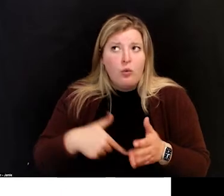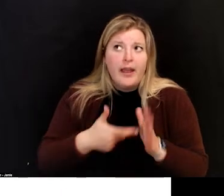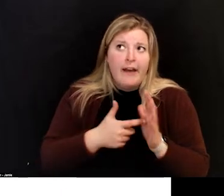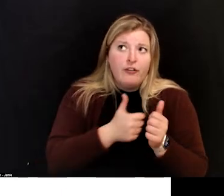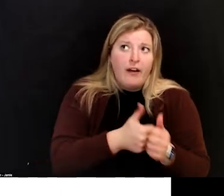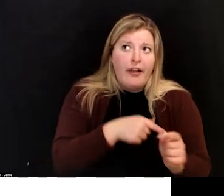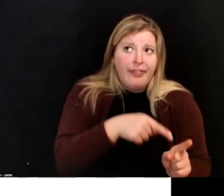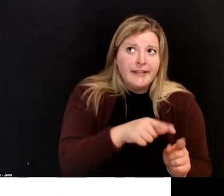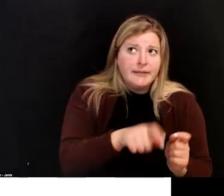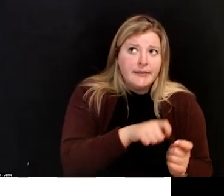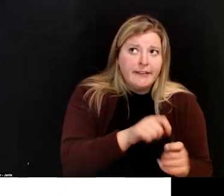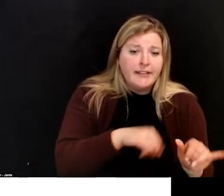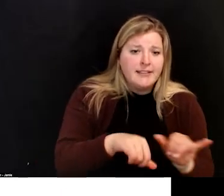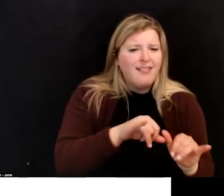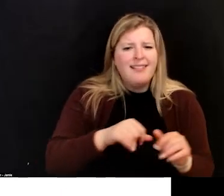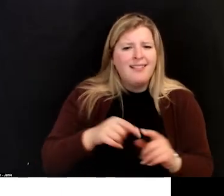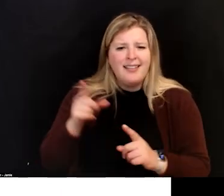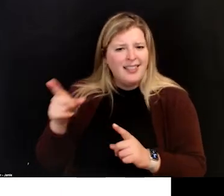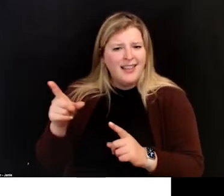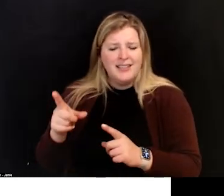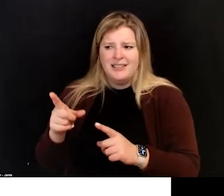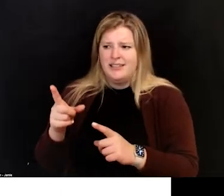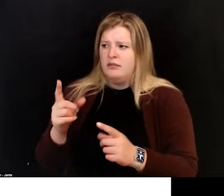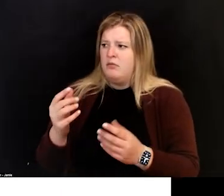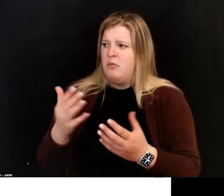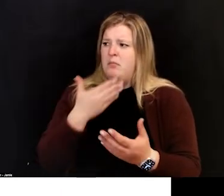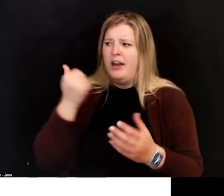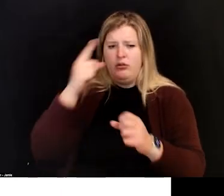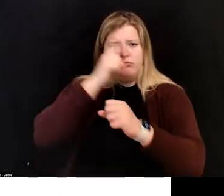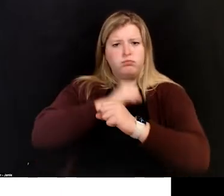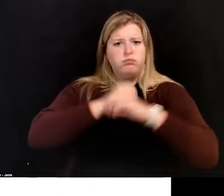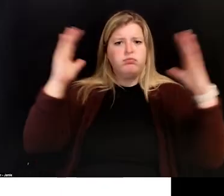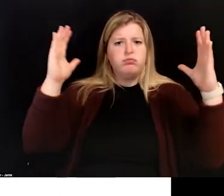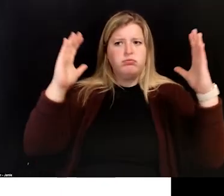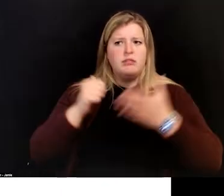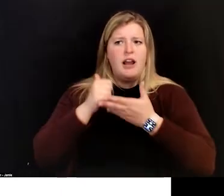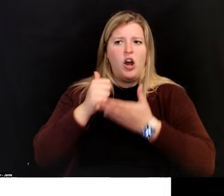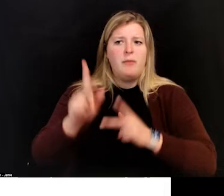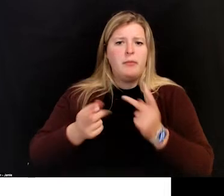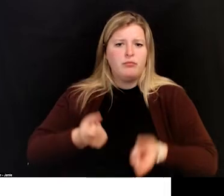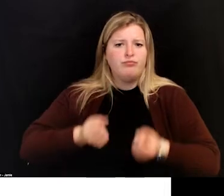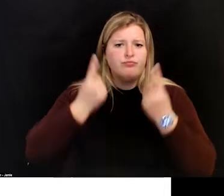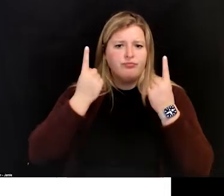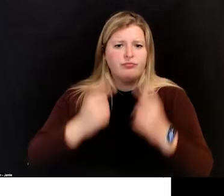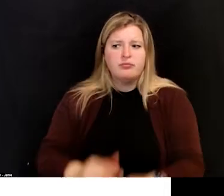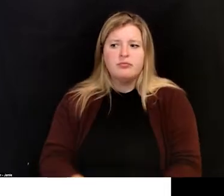I think it really helped provide a lot of context. So let's see if we have any questions from the audience.